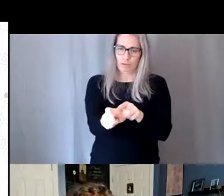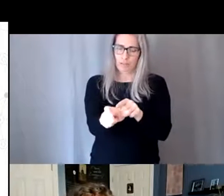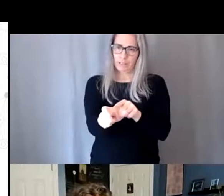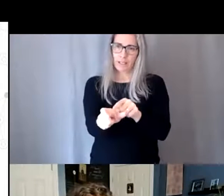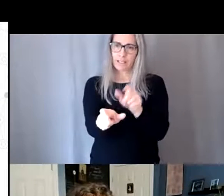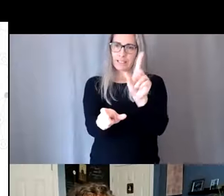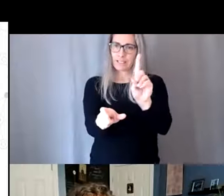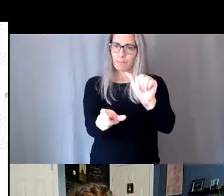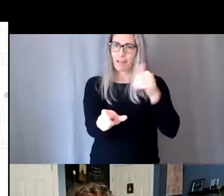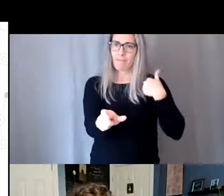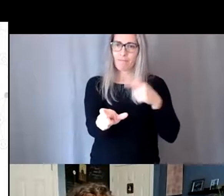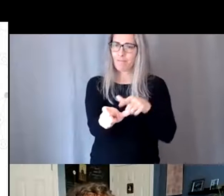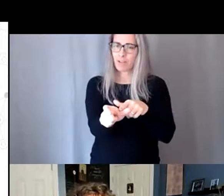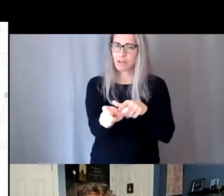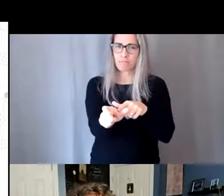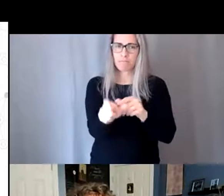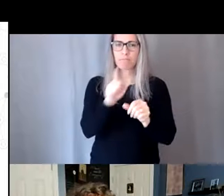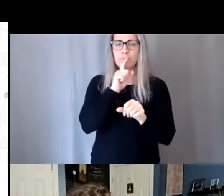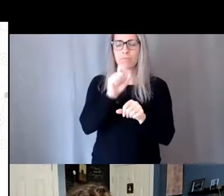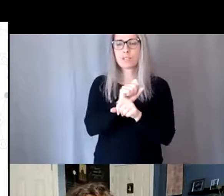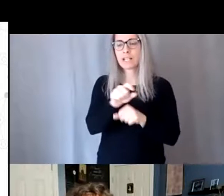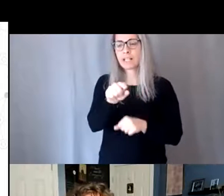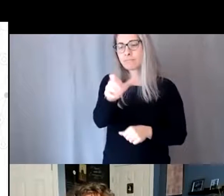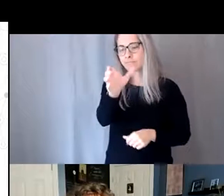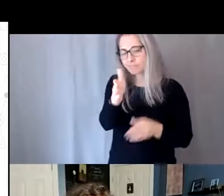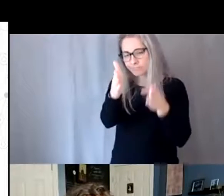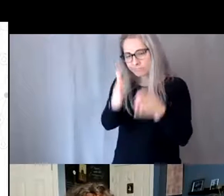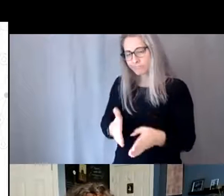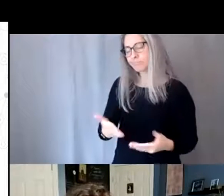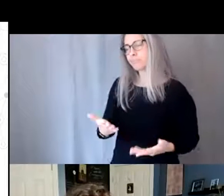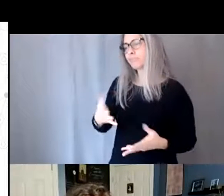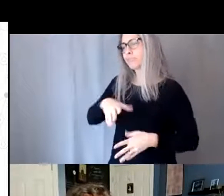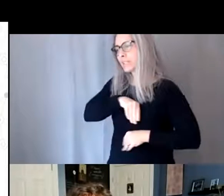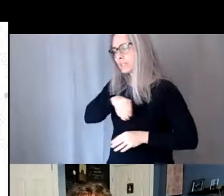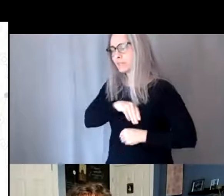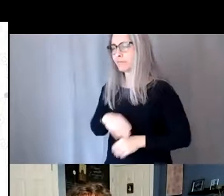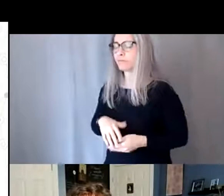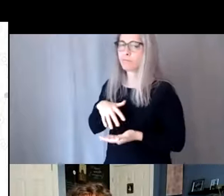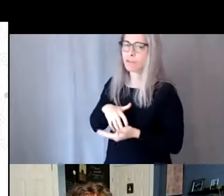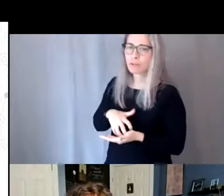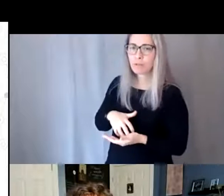is constructed as a passive vulnerable receiver of care not a knowing